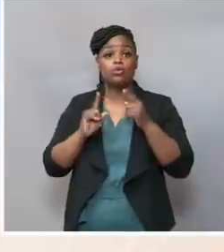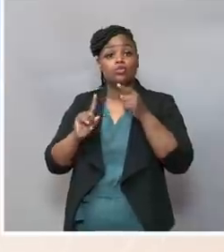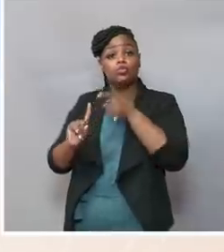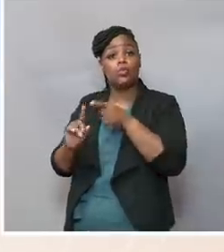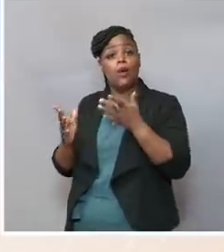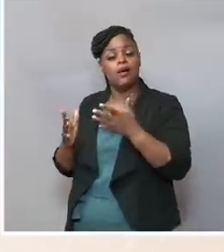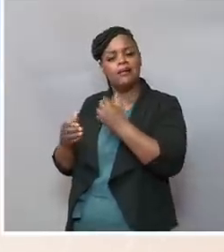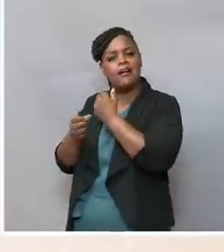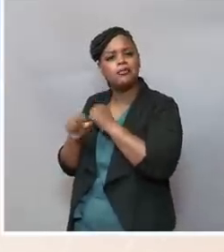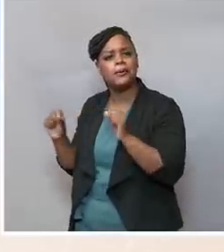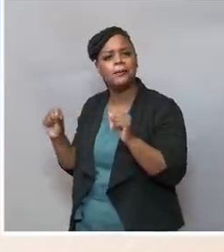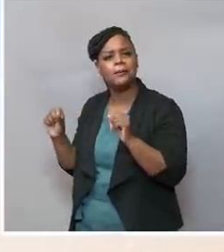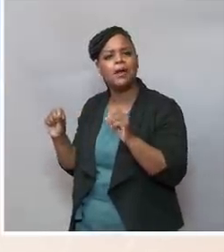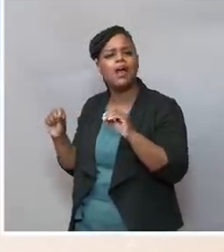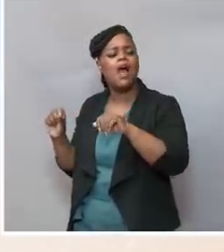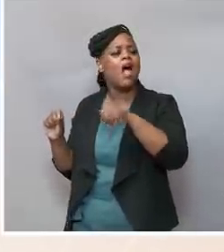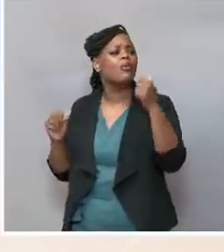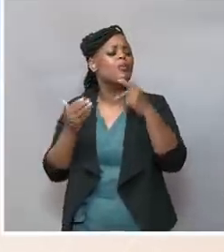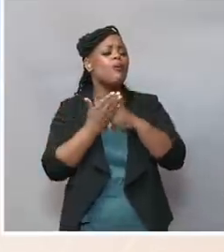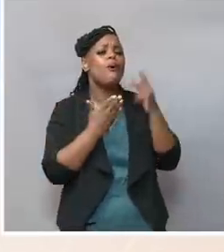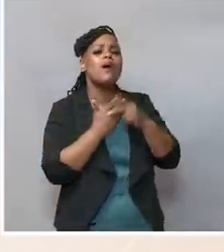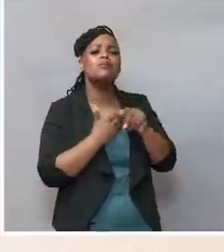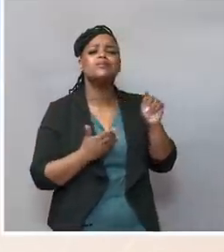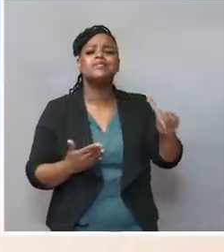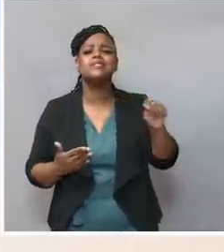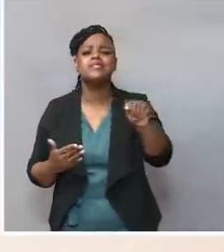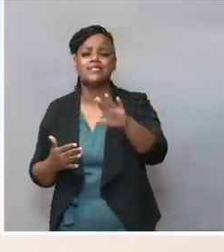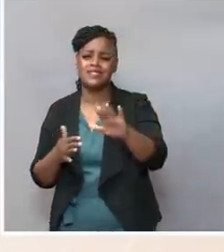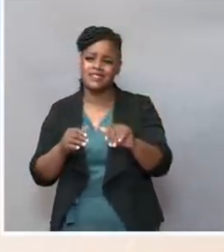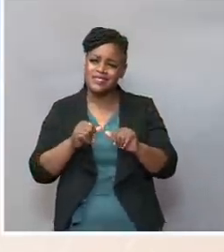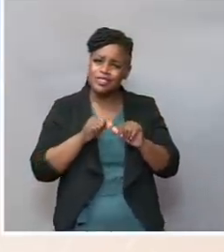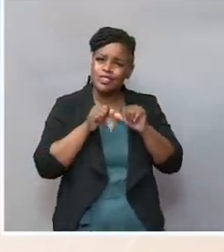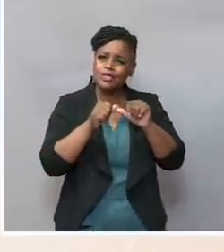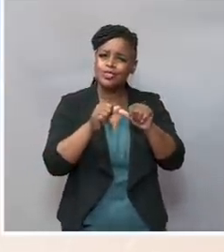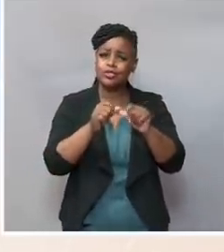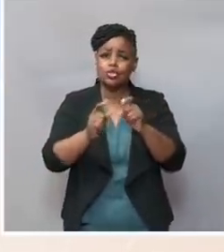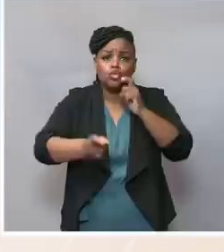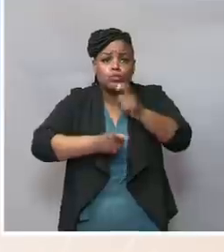Service contribute to the learning, the understanding and the commitment